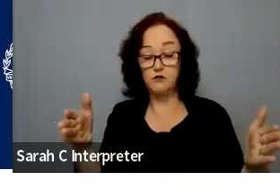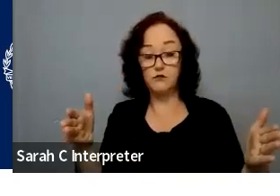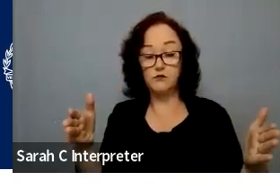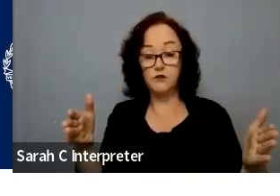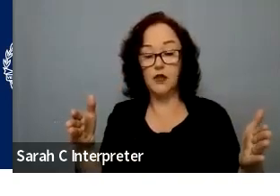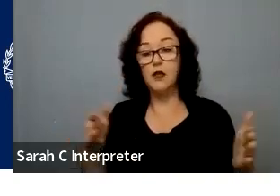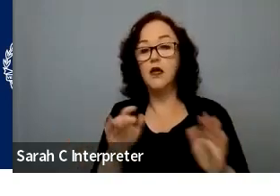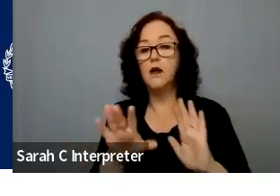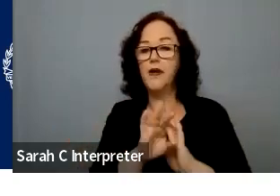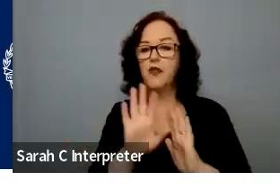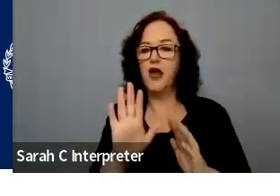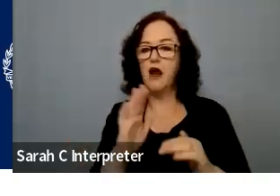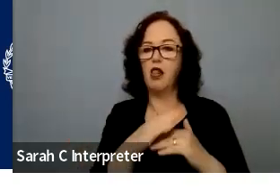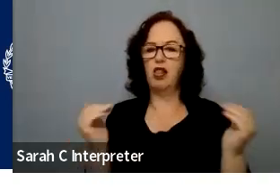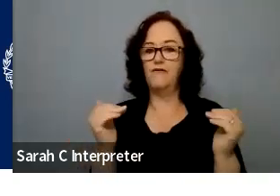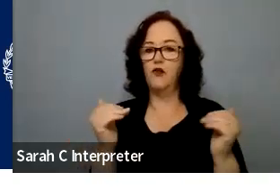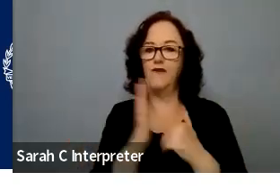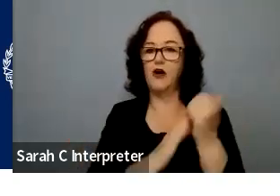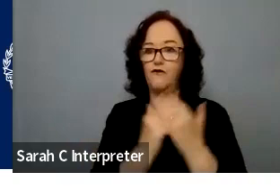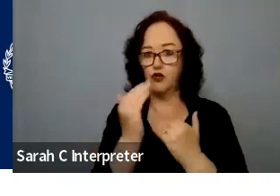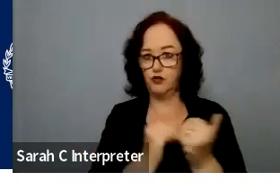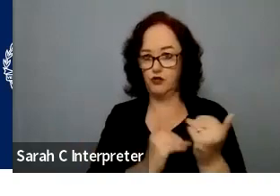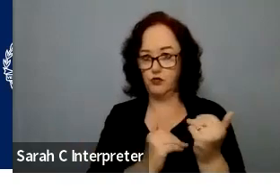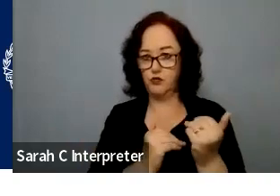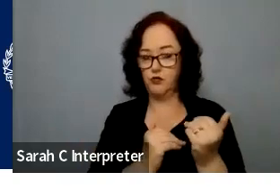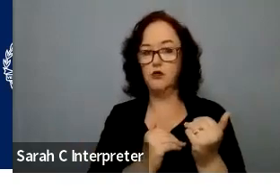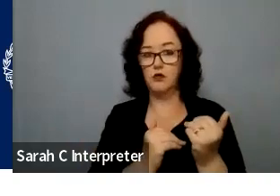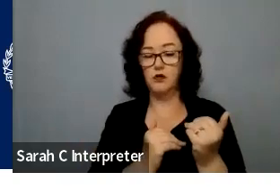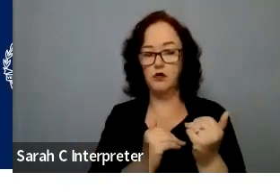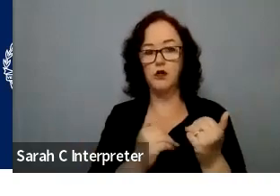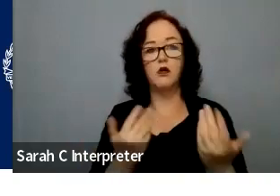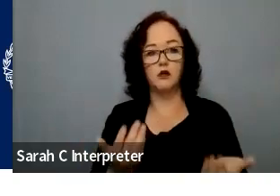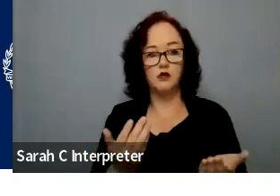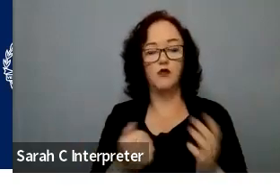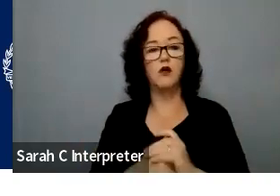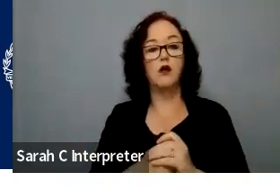so for example because it's a semantic differential scale the left side would